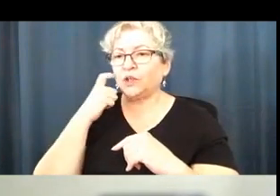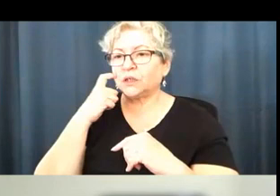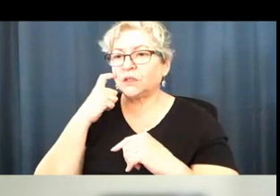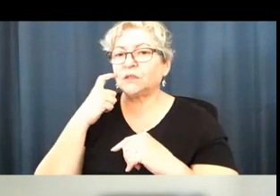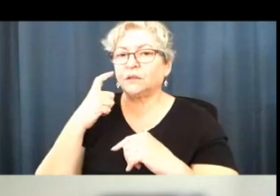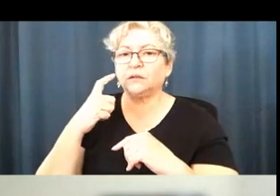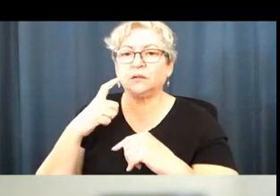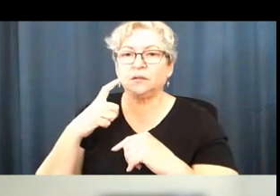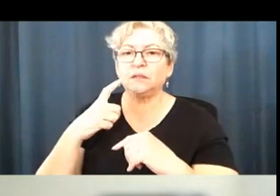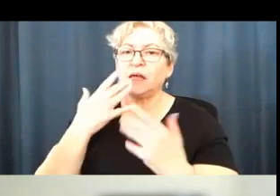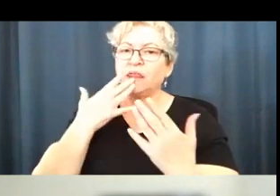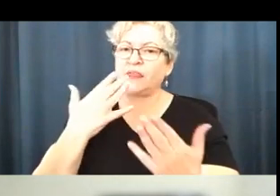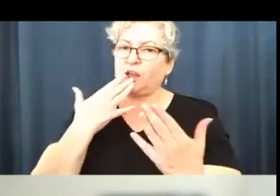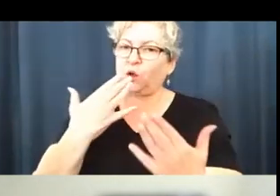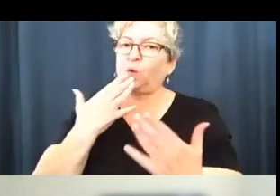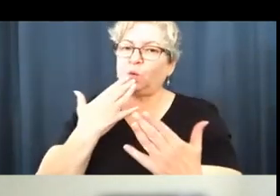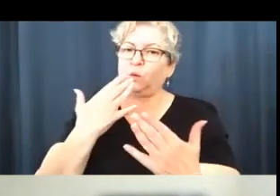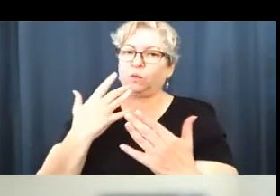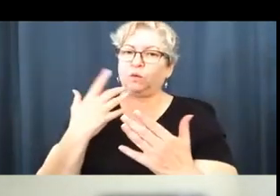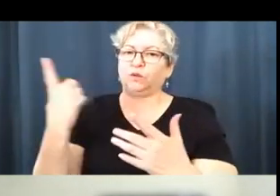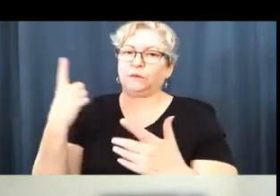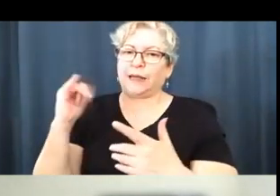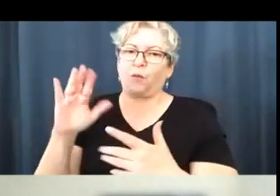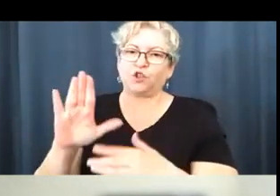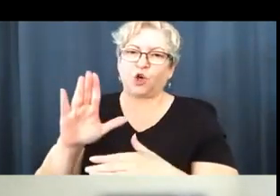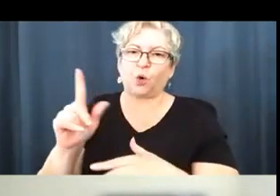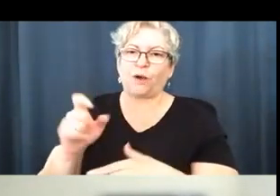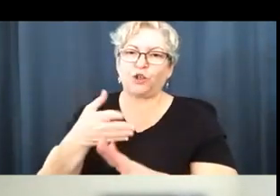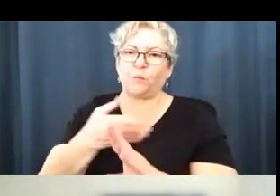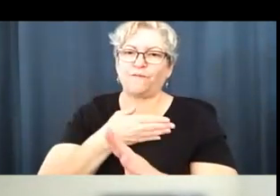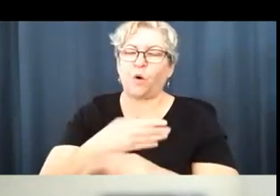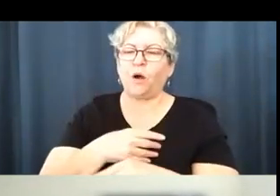So thank you for that. But before I read the next question, I wanna follow back to the previous question